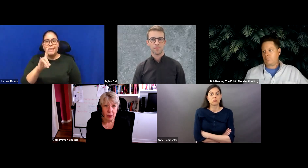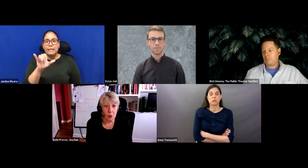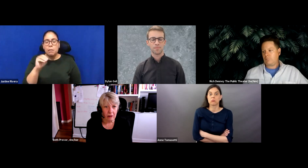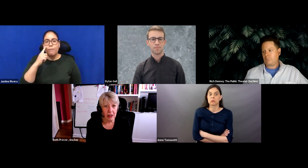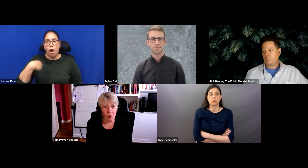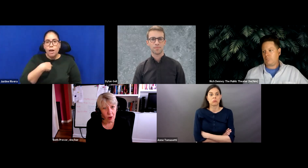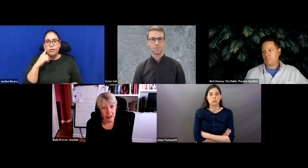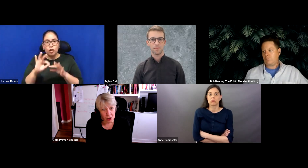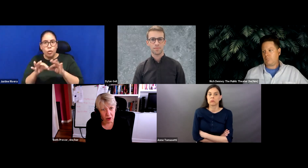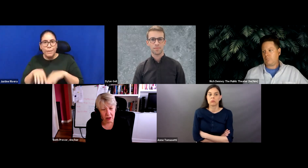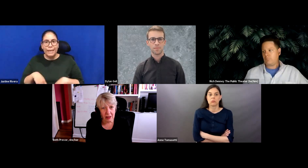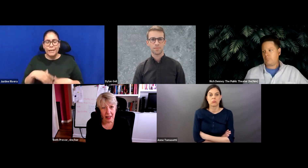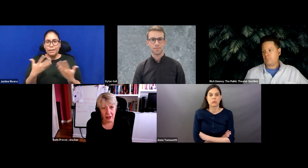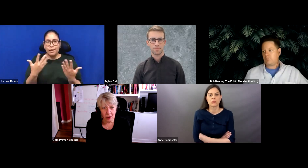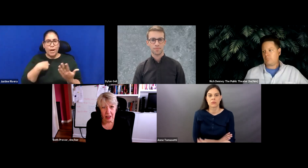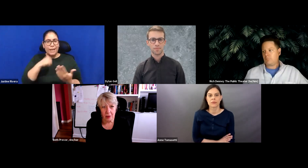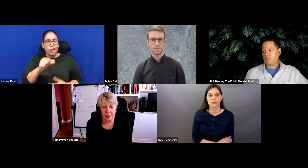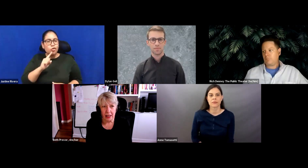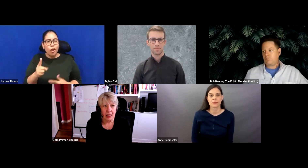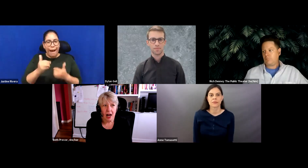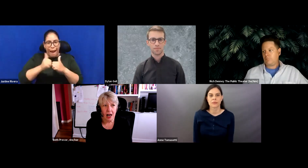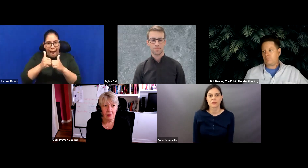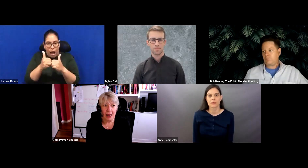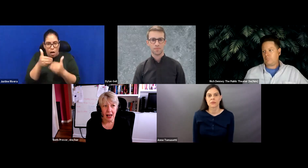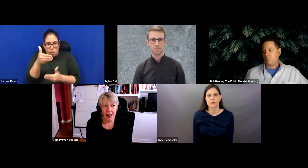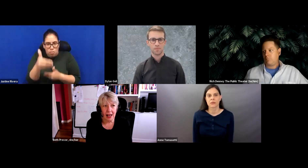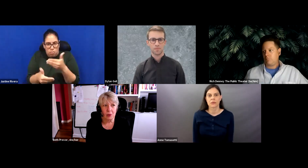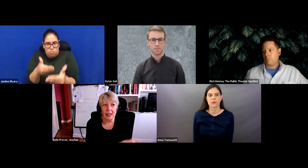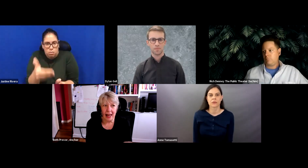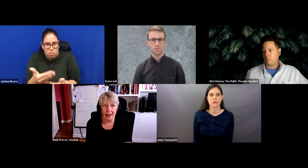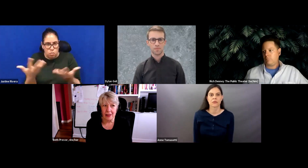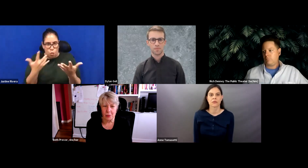and we weren't quite sure how to do it. But I will add at this